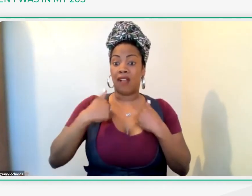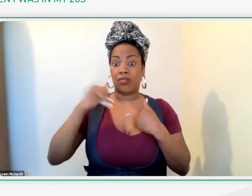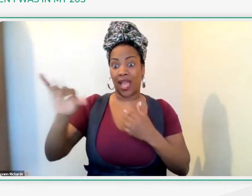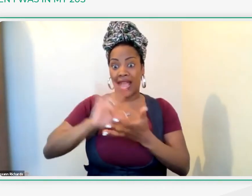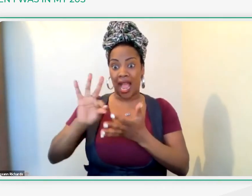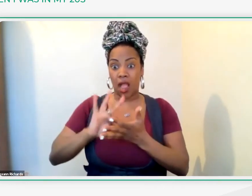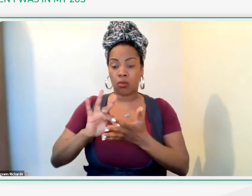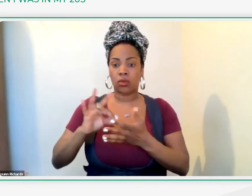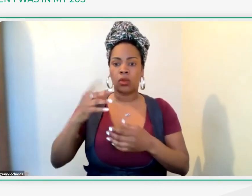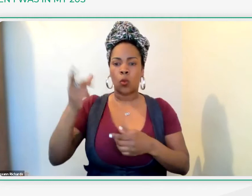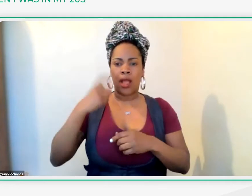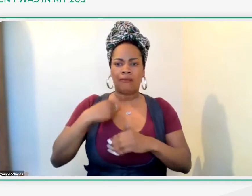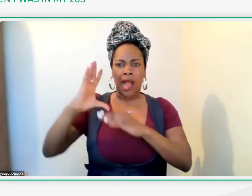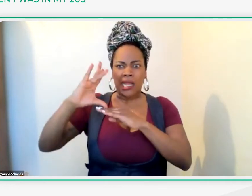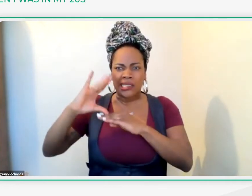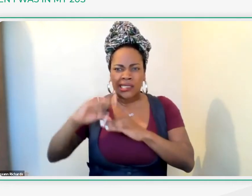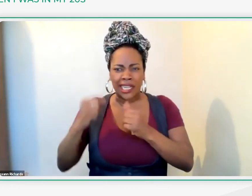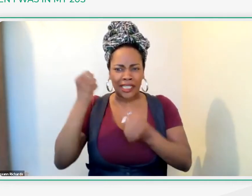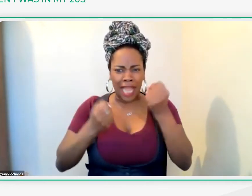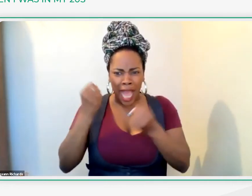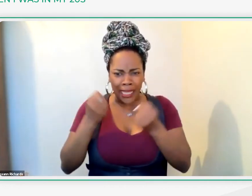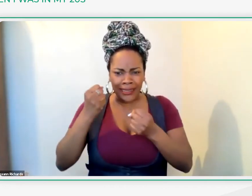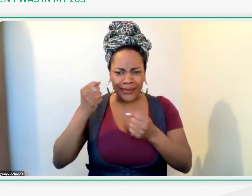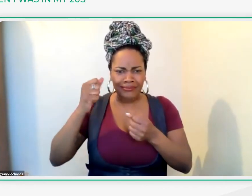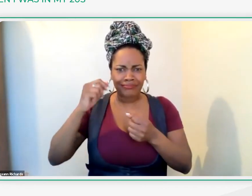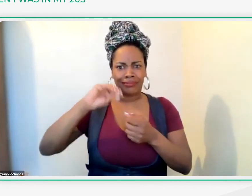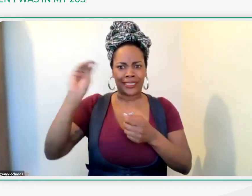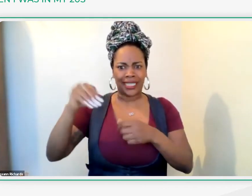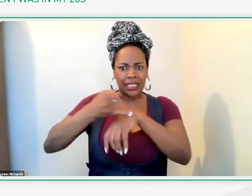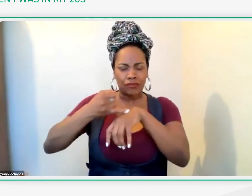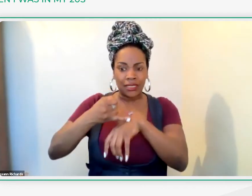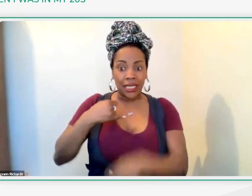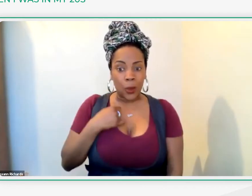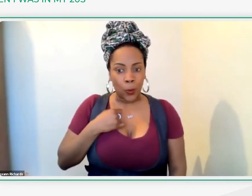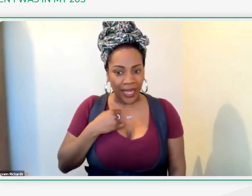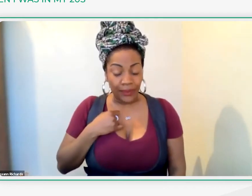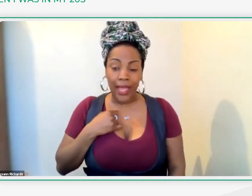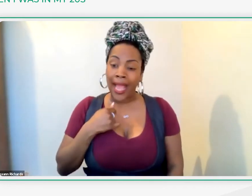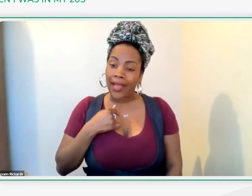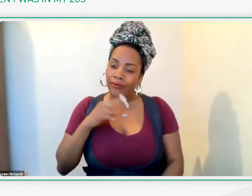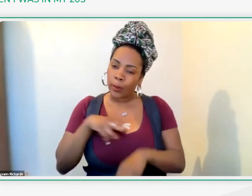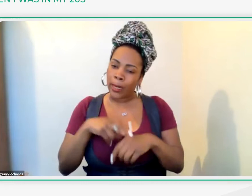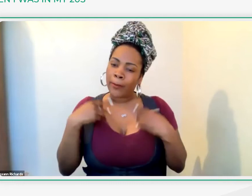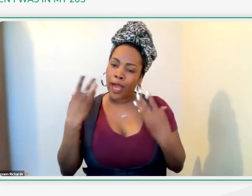So if I open an account, they would give us a reduced interest rate